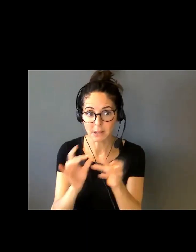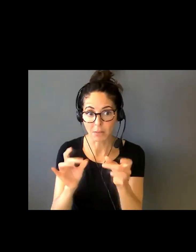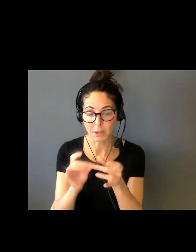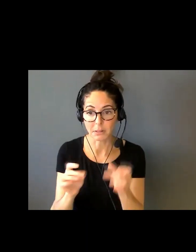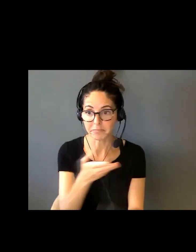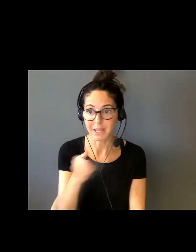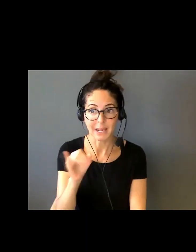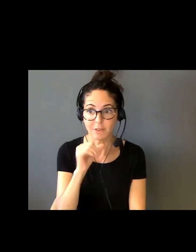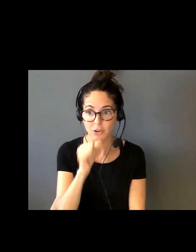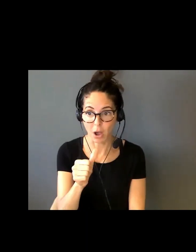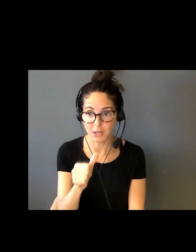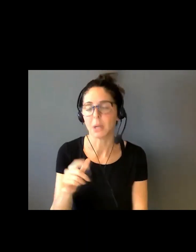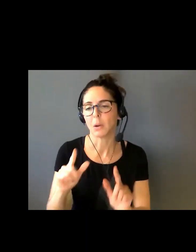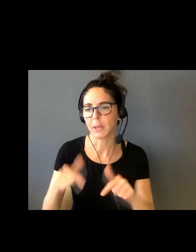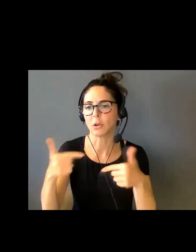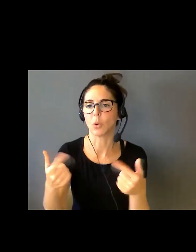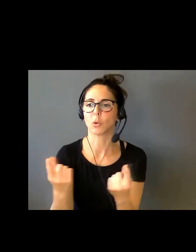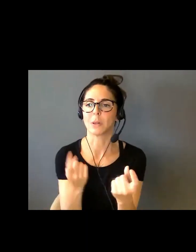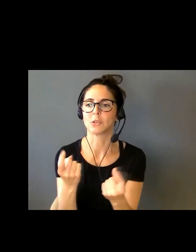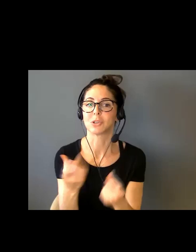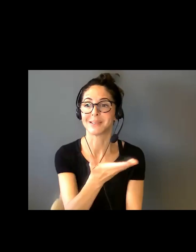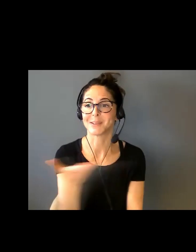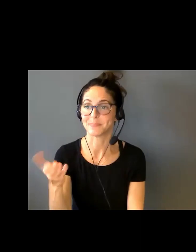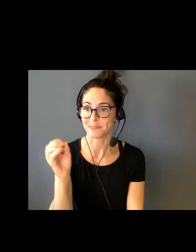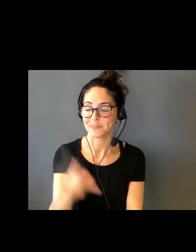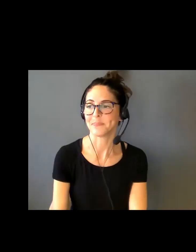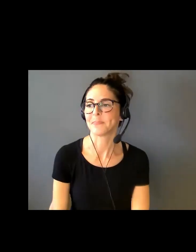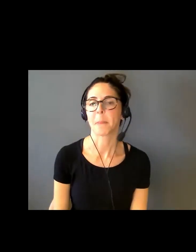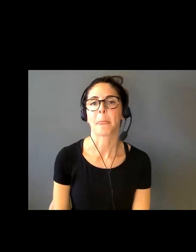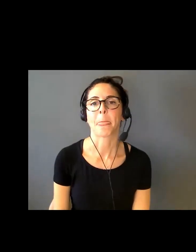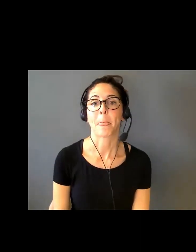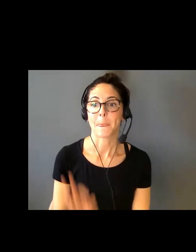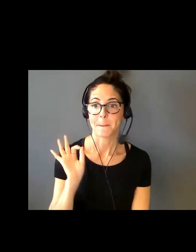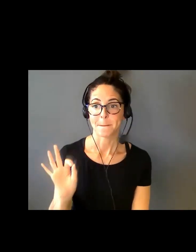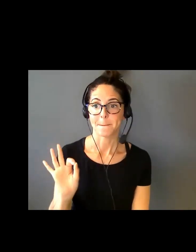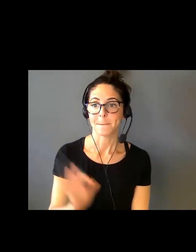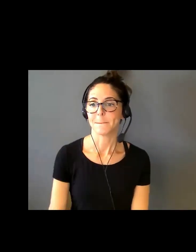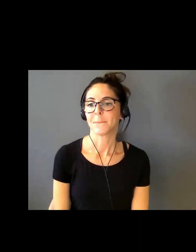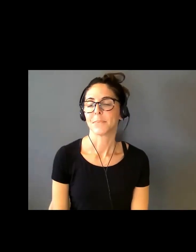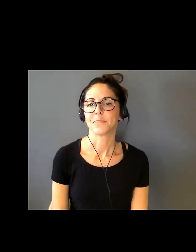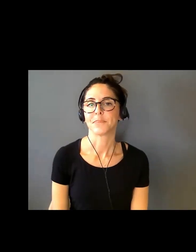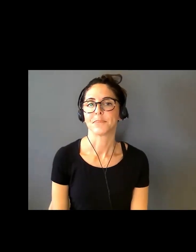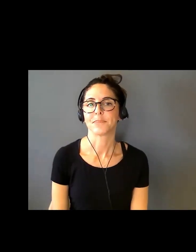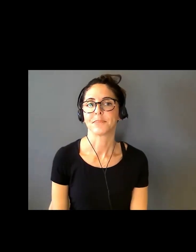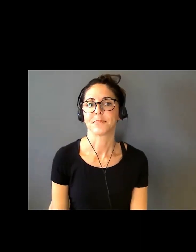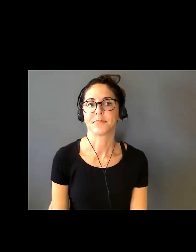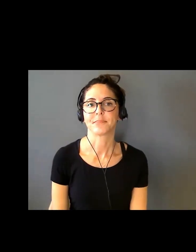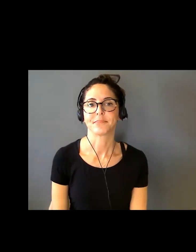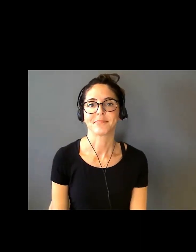potential questions in the audience. We’re good? >> DR. EVELYN KISSI: We are good. And, you know,